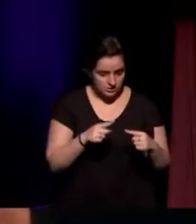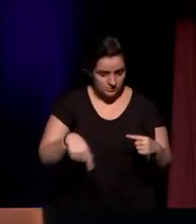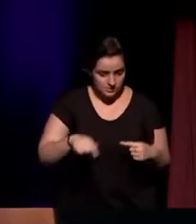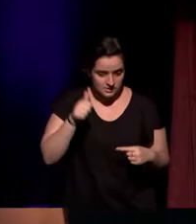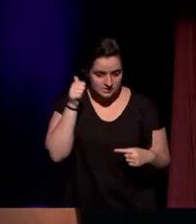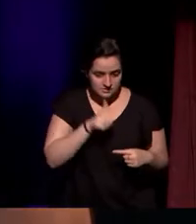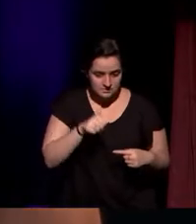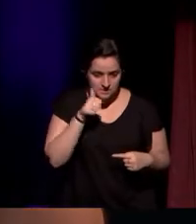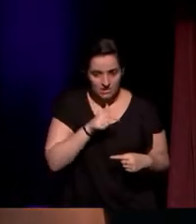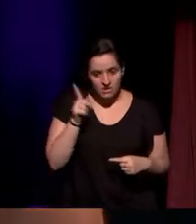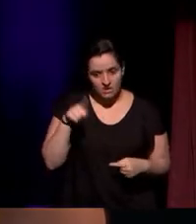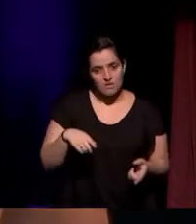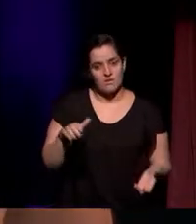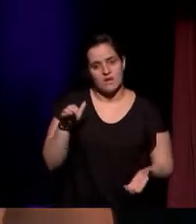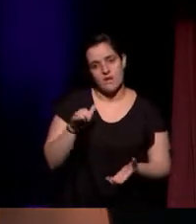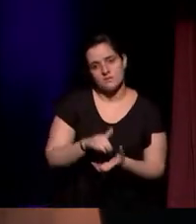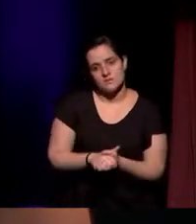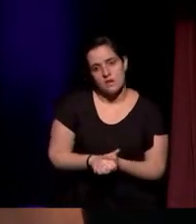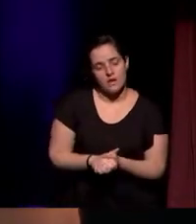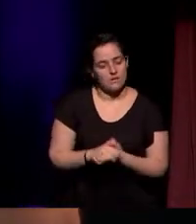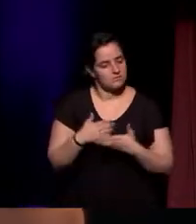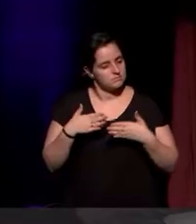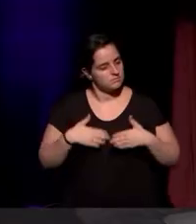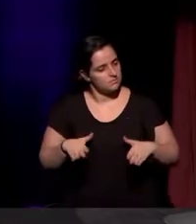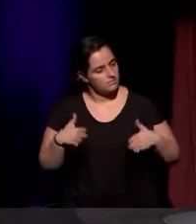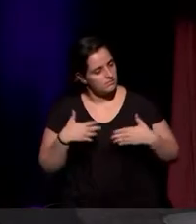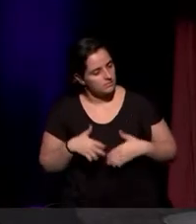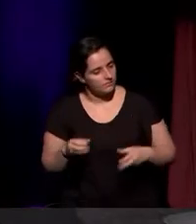marry, soothe, gives tranquility,